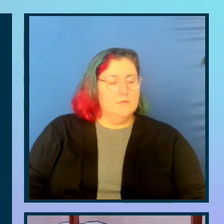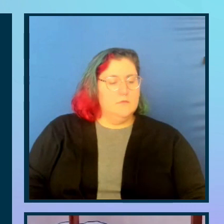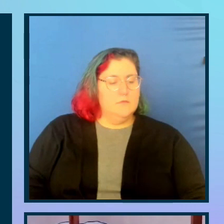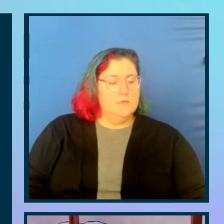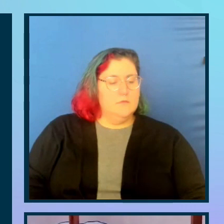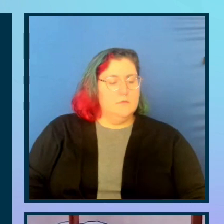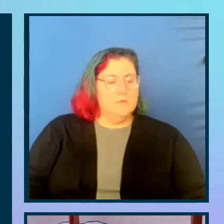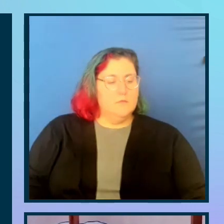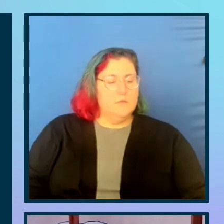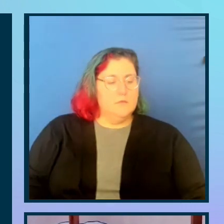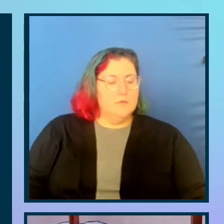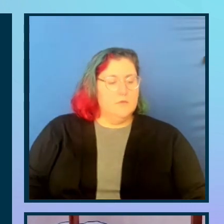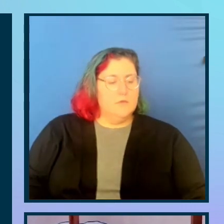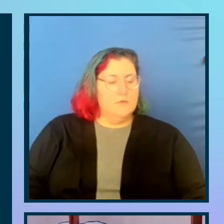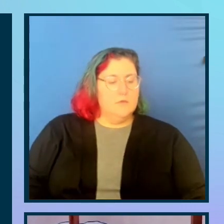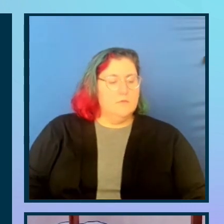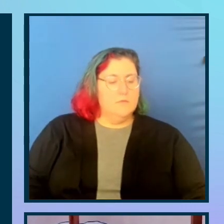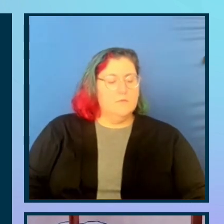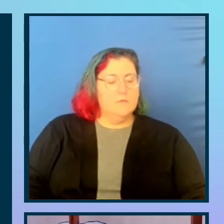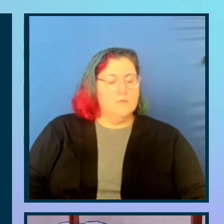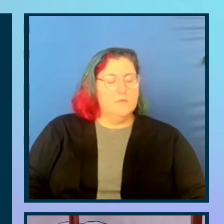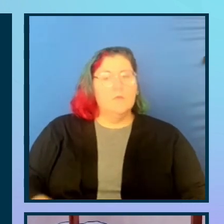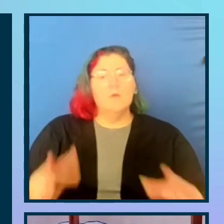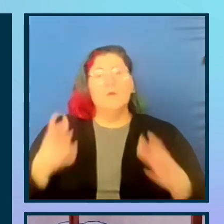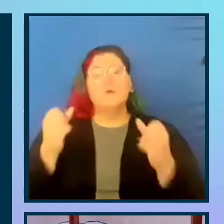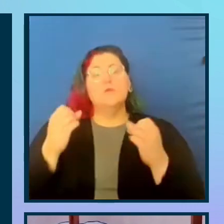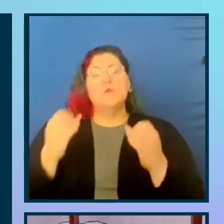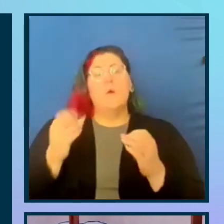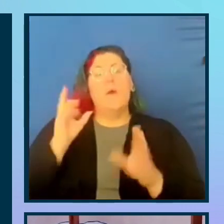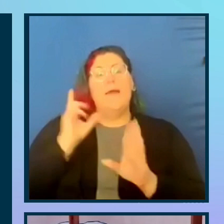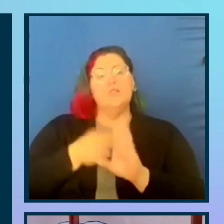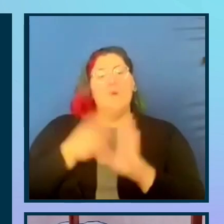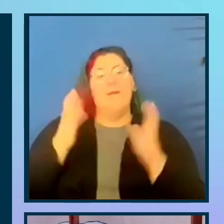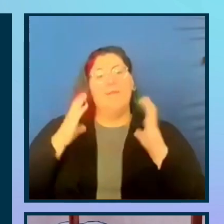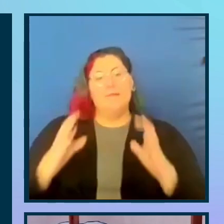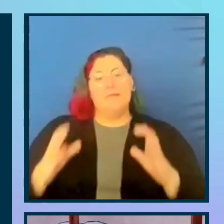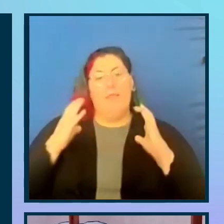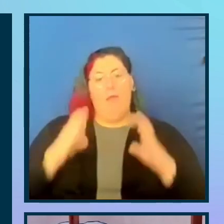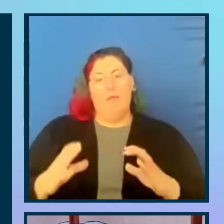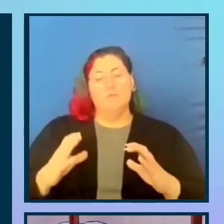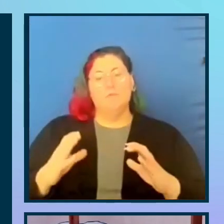and they wanted to try to achieve this goal, and they did.